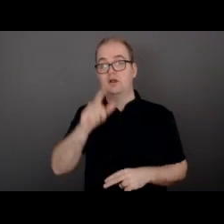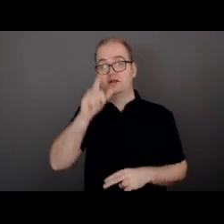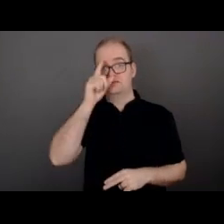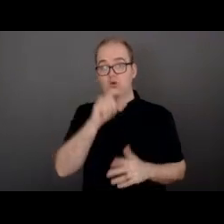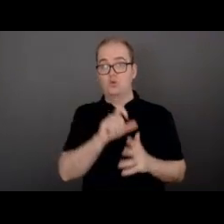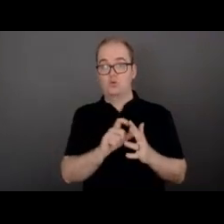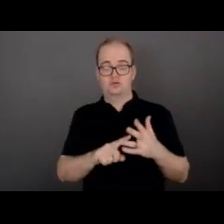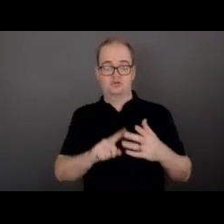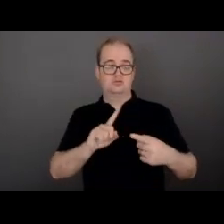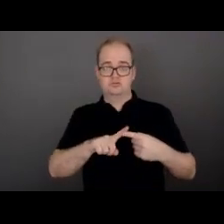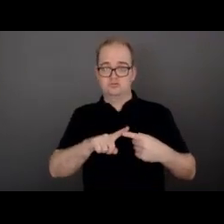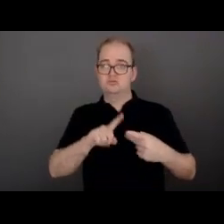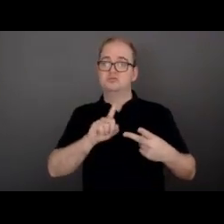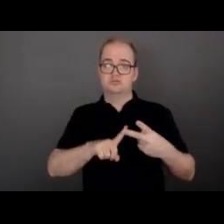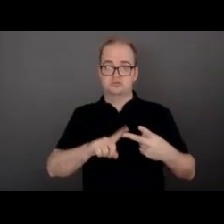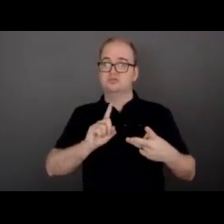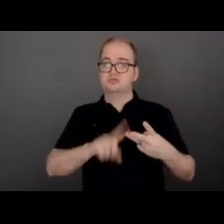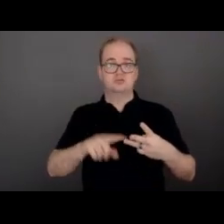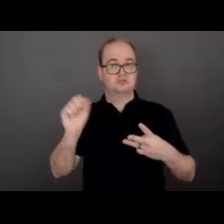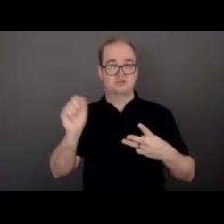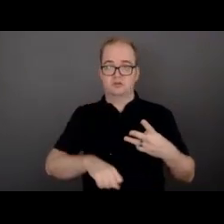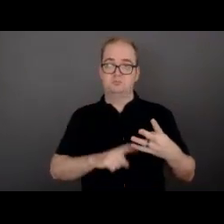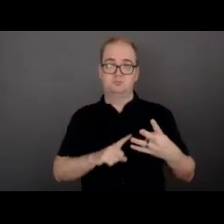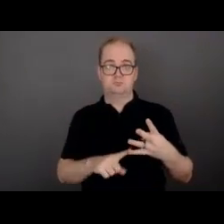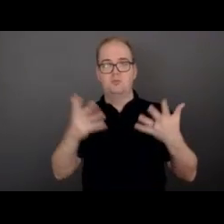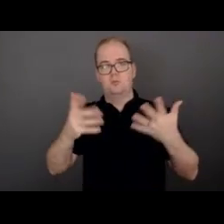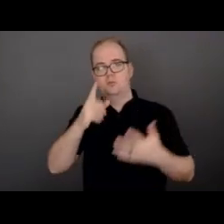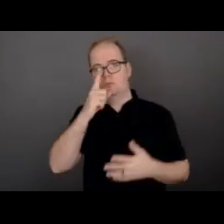Yeah, a lot of people are saying D, love it.